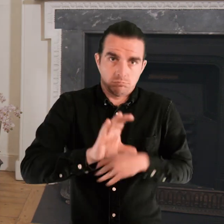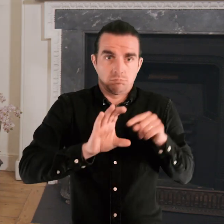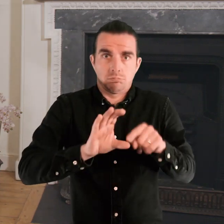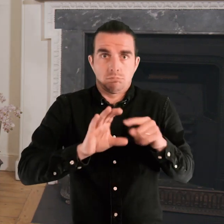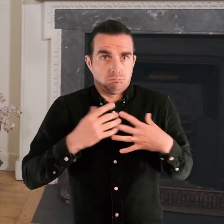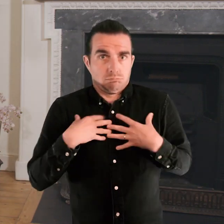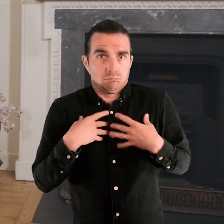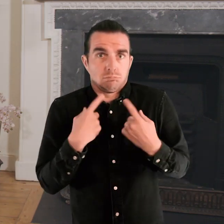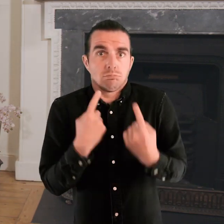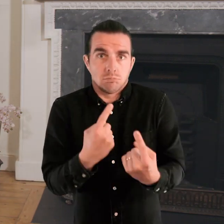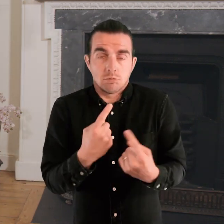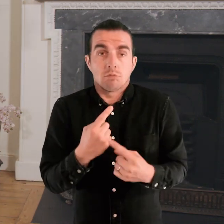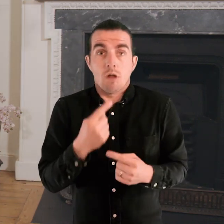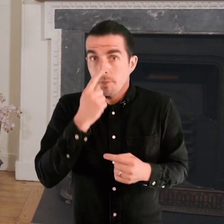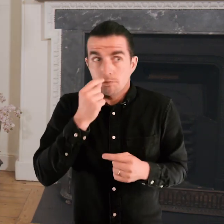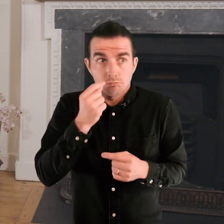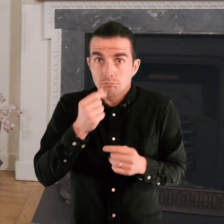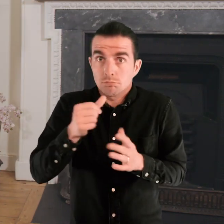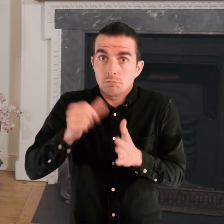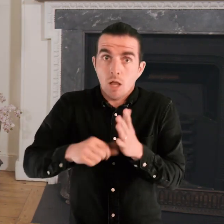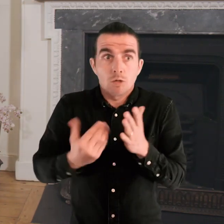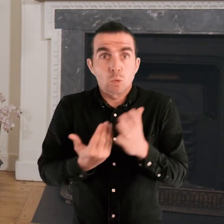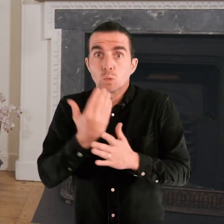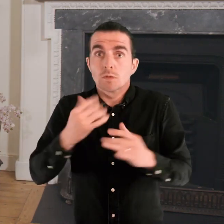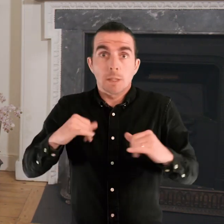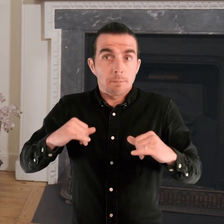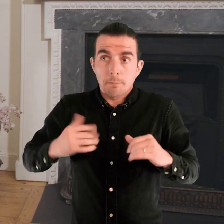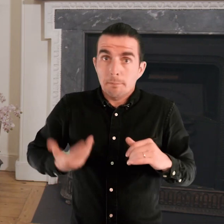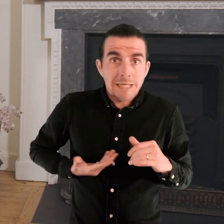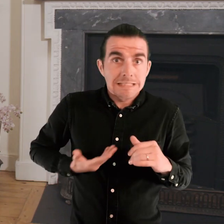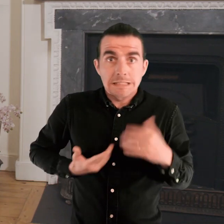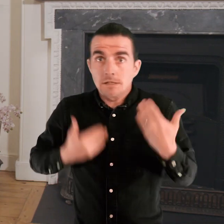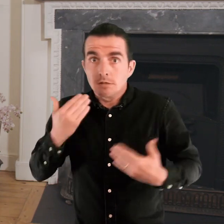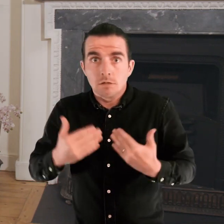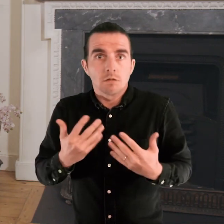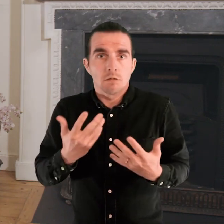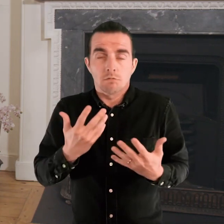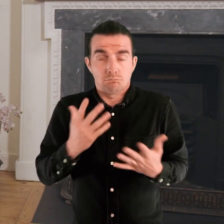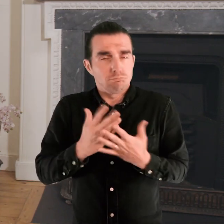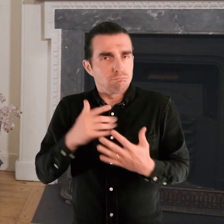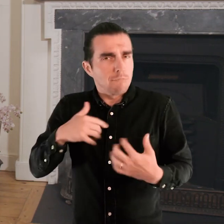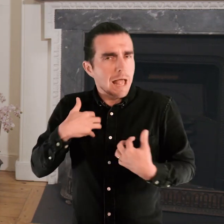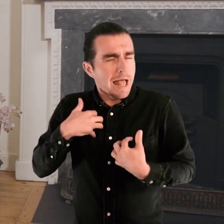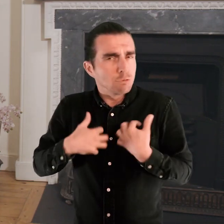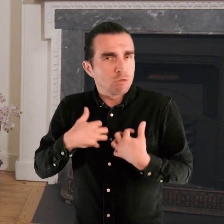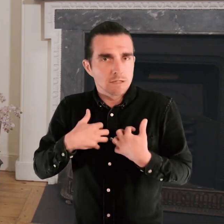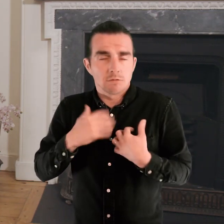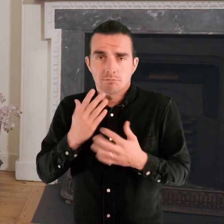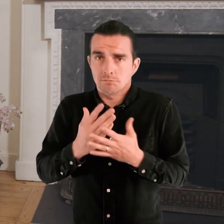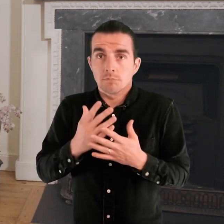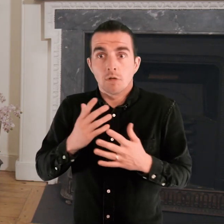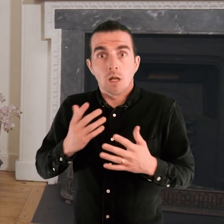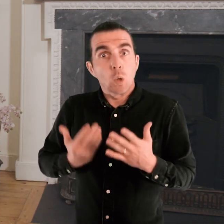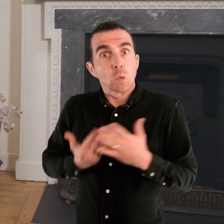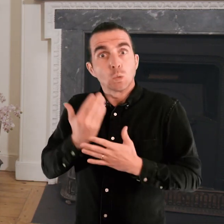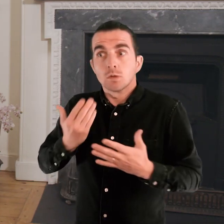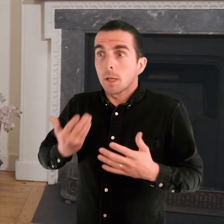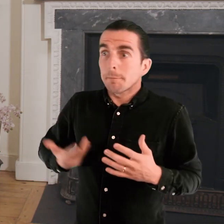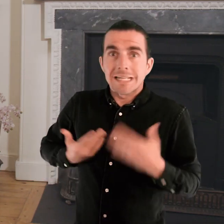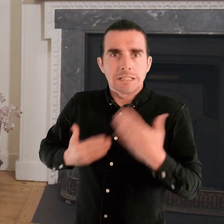or they could start a new business. I think that would be a very interesting one actually. It’s very difficult to start new businesses